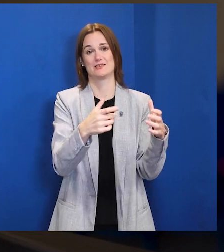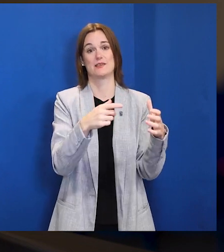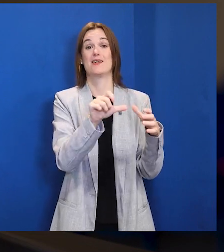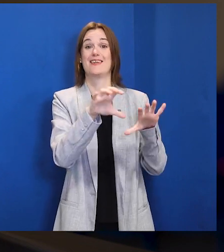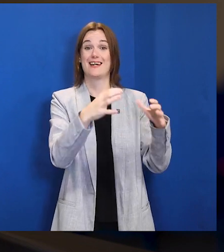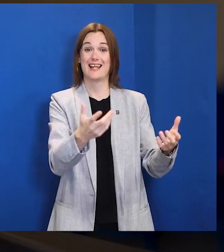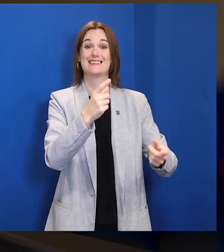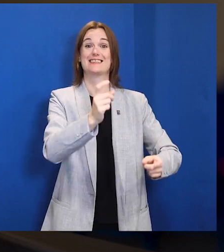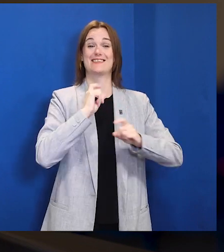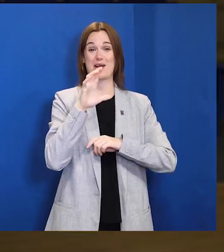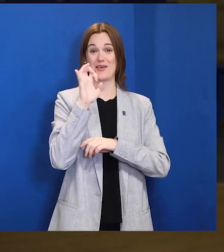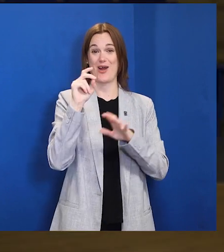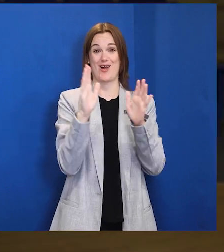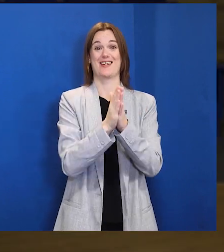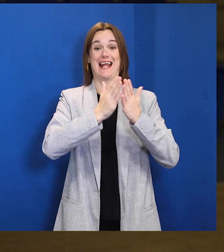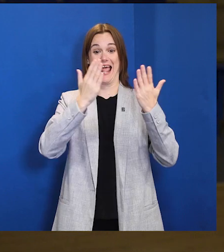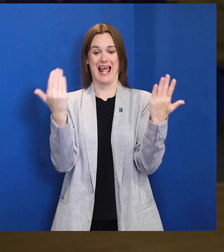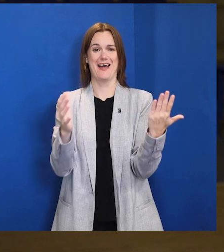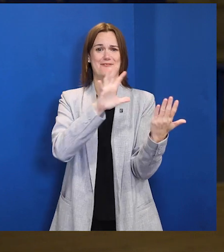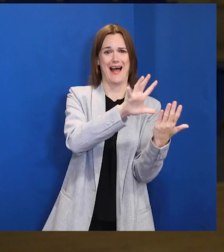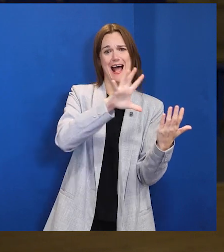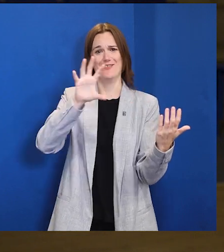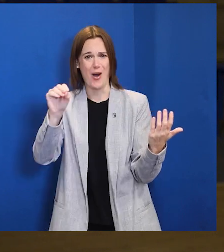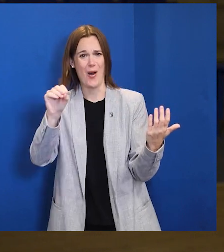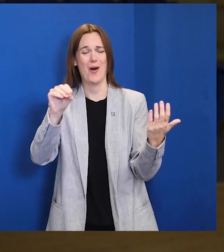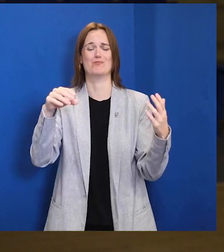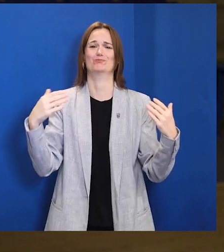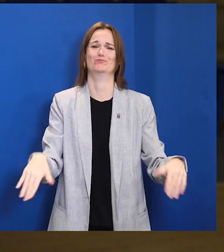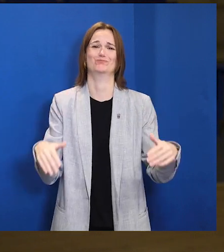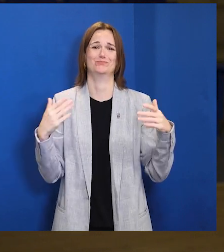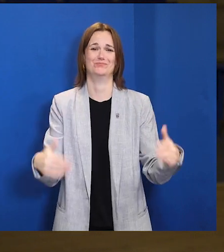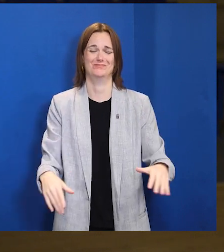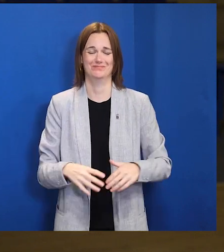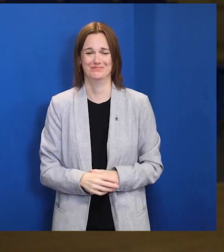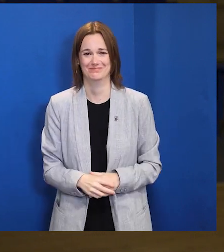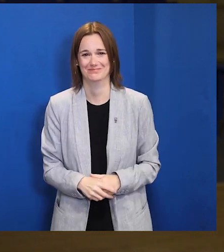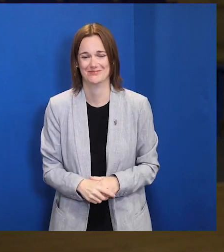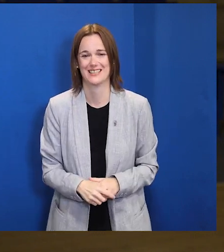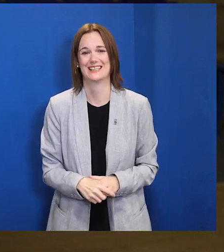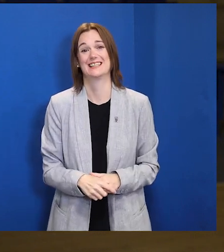Social Service class. My classmates got me a birthday card with the Big 5-O, dead center